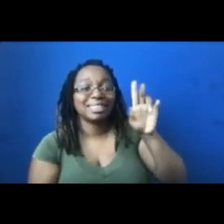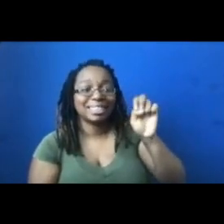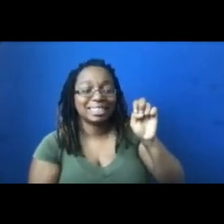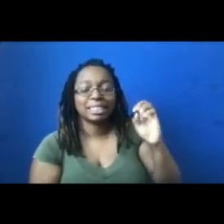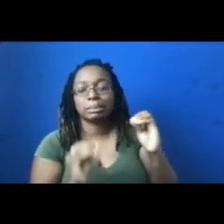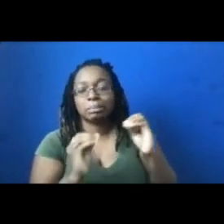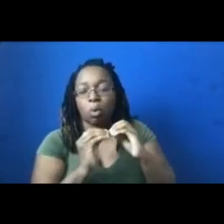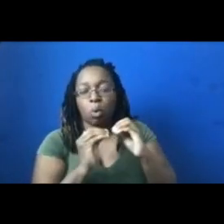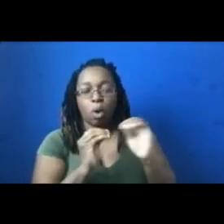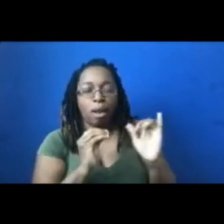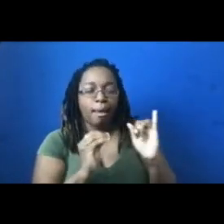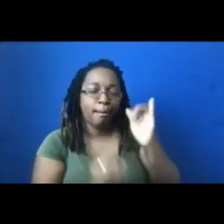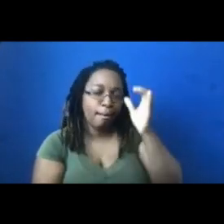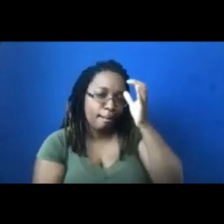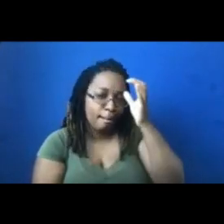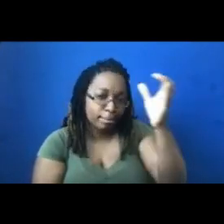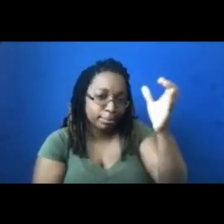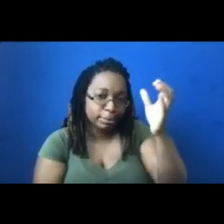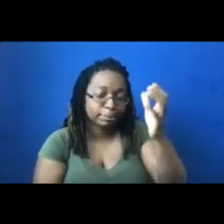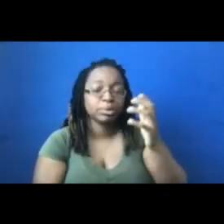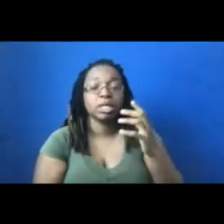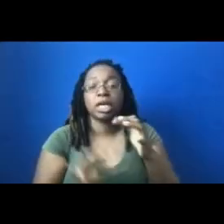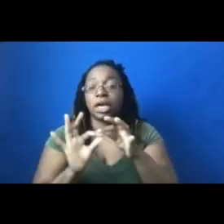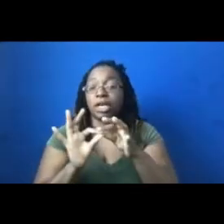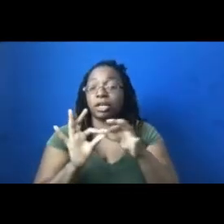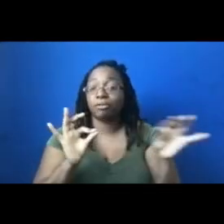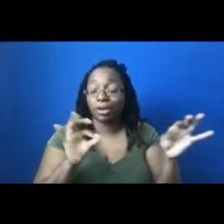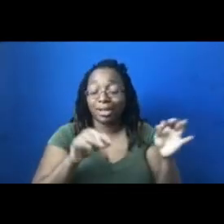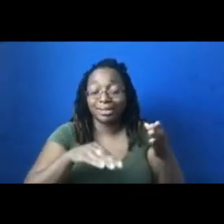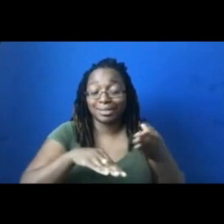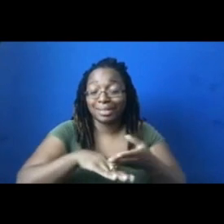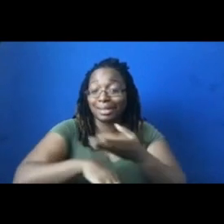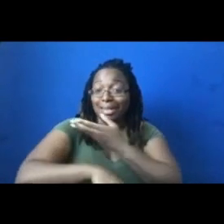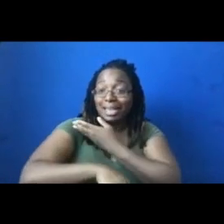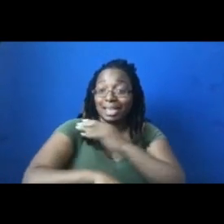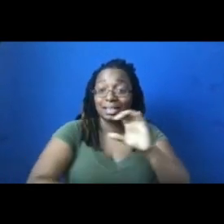mean by the phrase enhance climate resilience within this